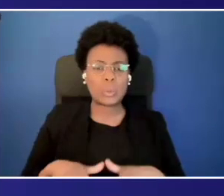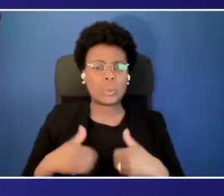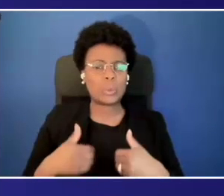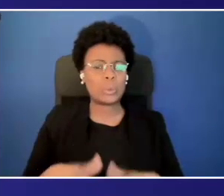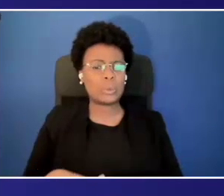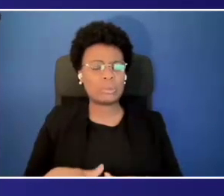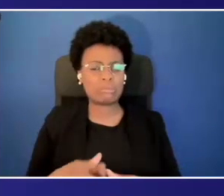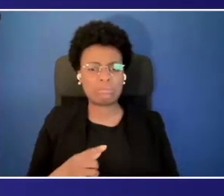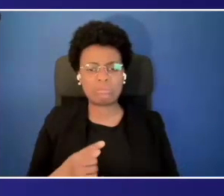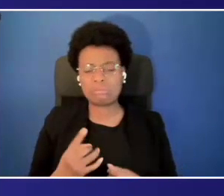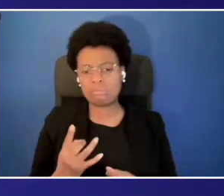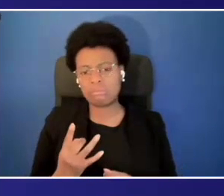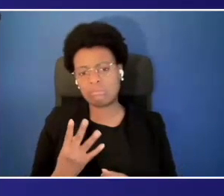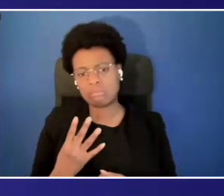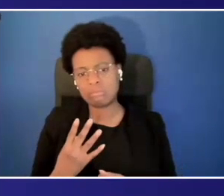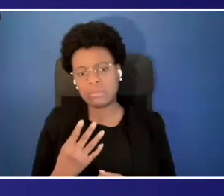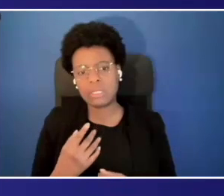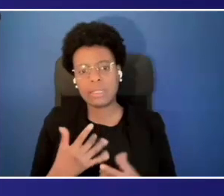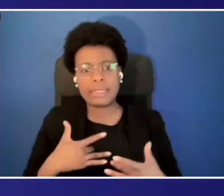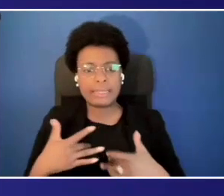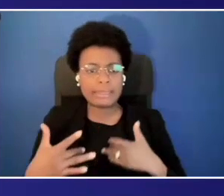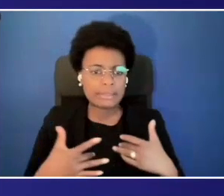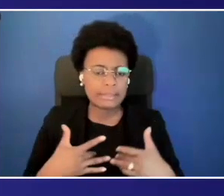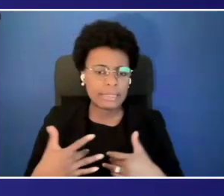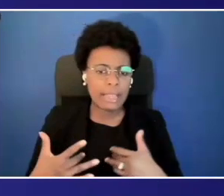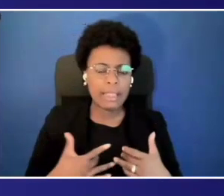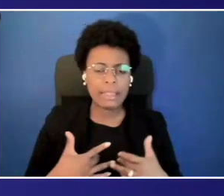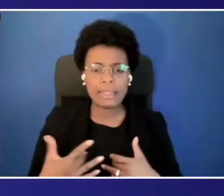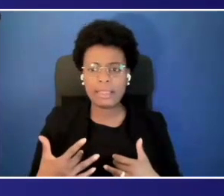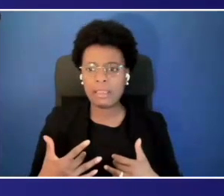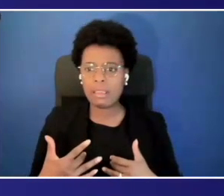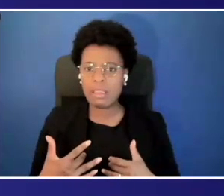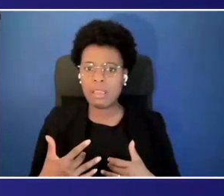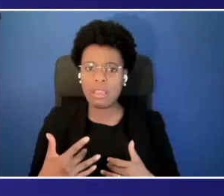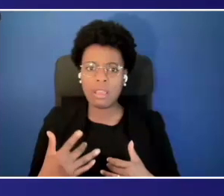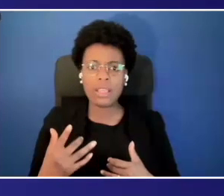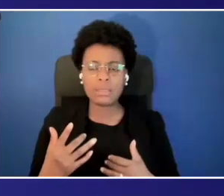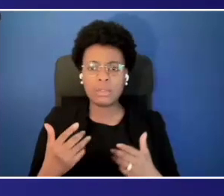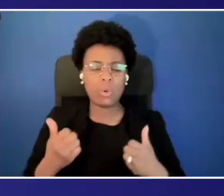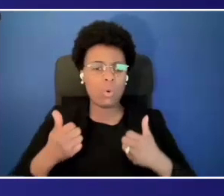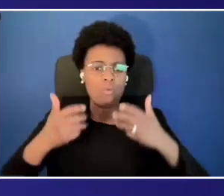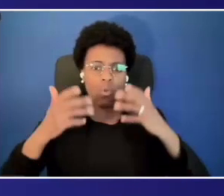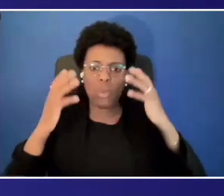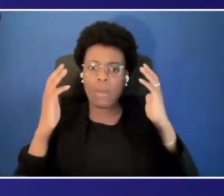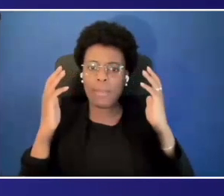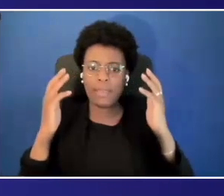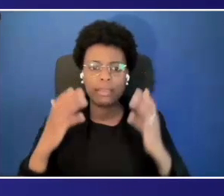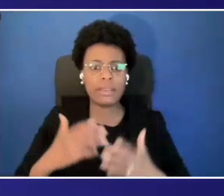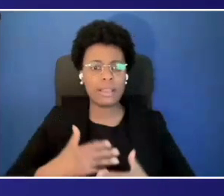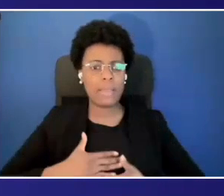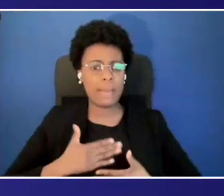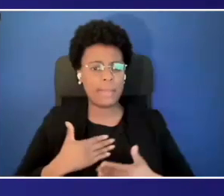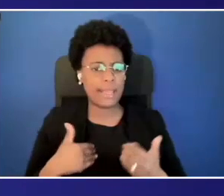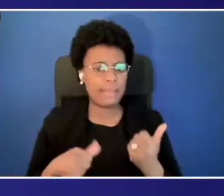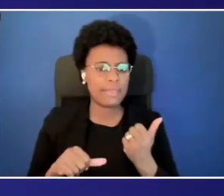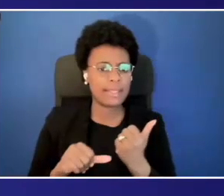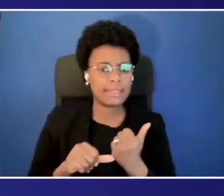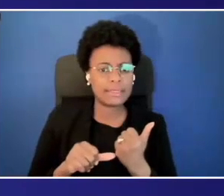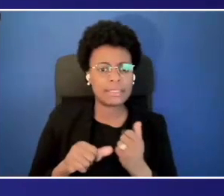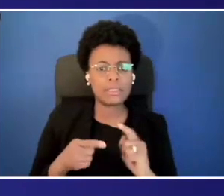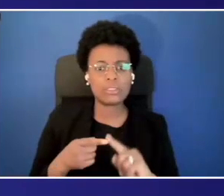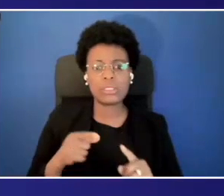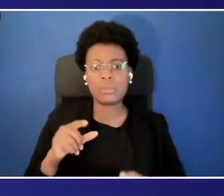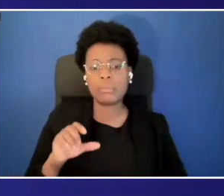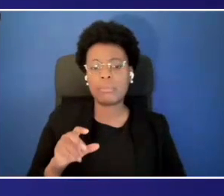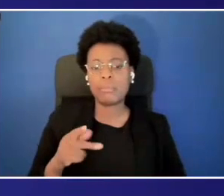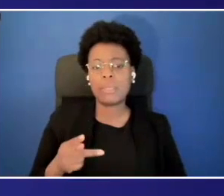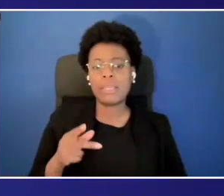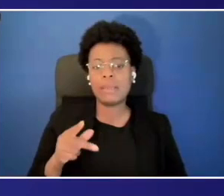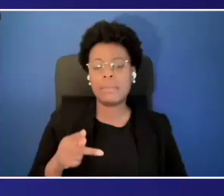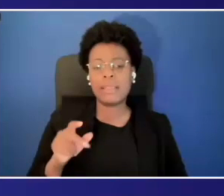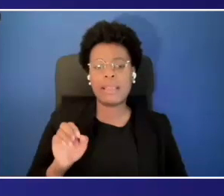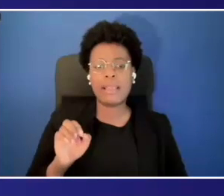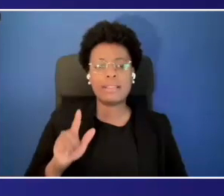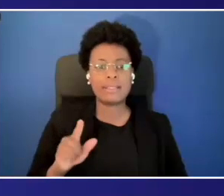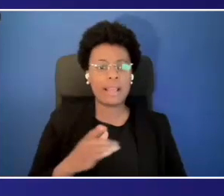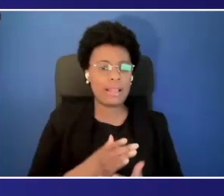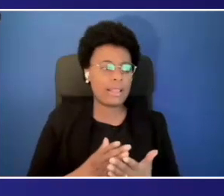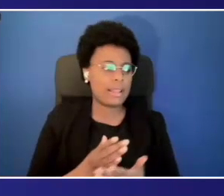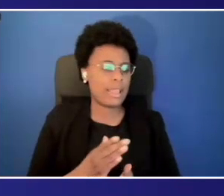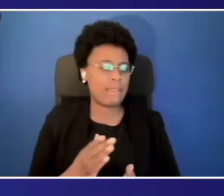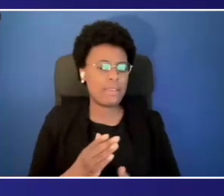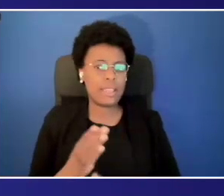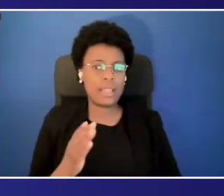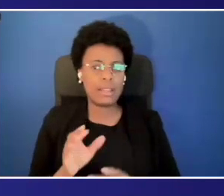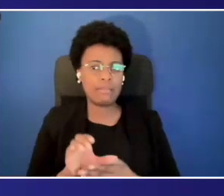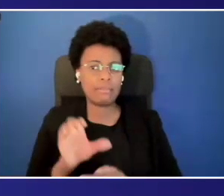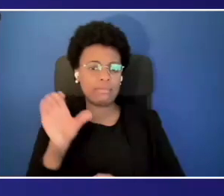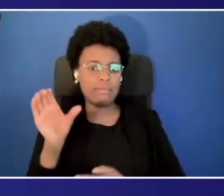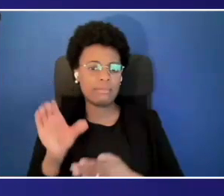And the betrayal has been overwhelming. I am grateful for assisting by having assistance in having received from PPSL and navigating the aftermath of ITC Technical Institute for a little fraudulent actions.